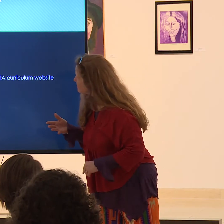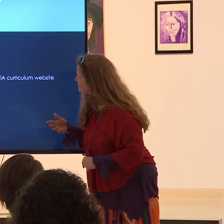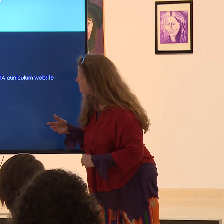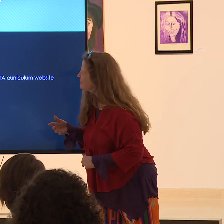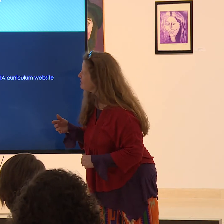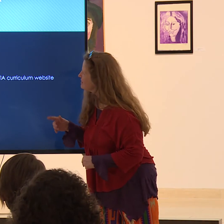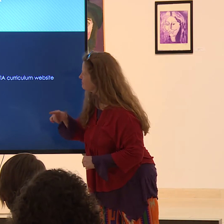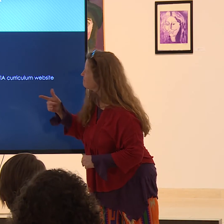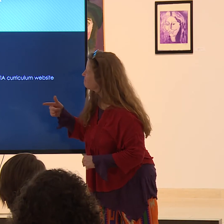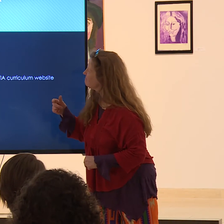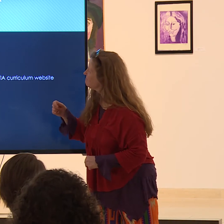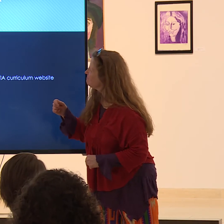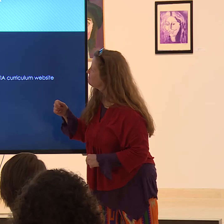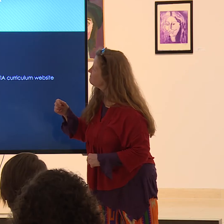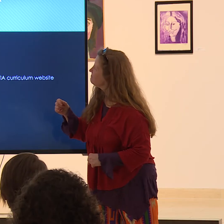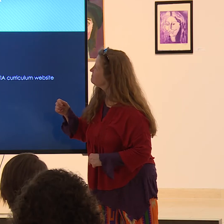It is a real challenge.